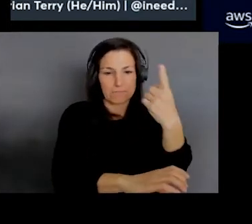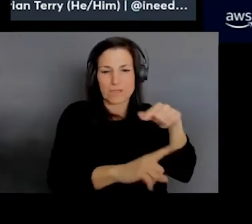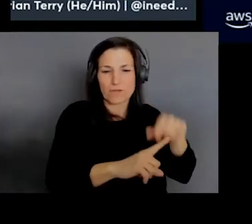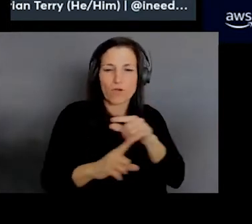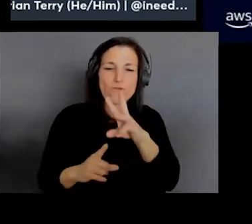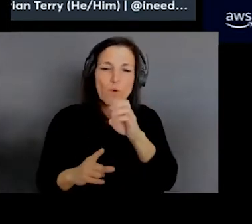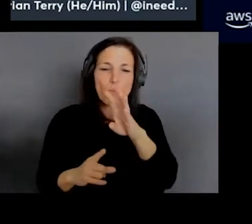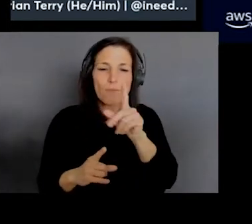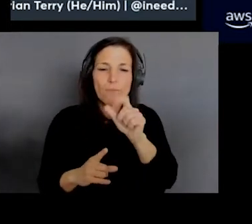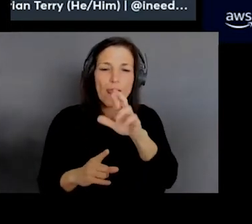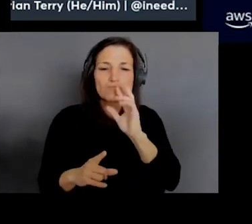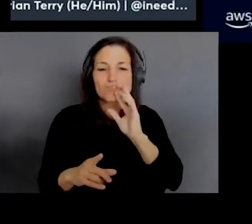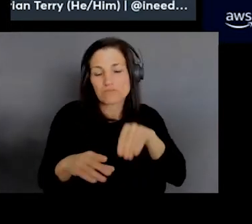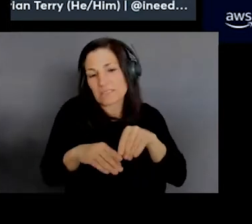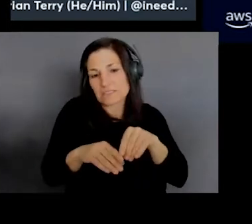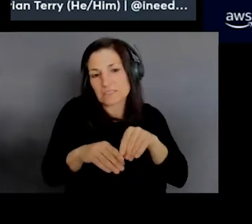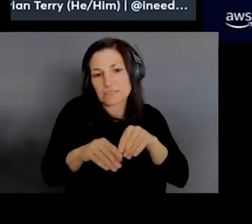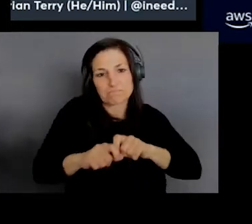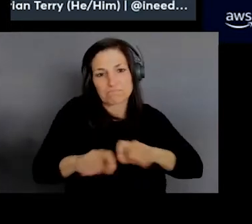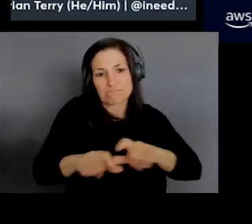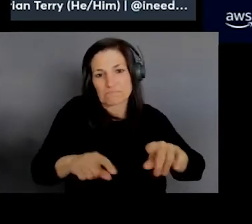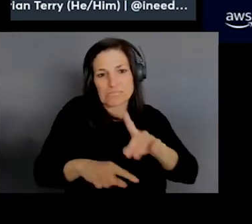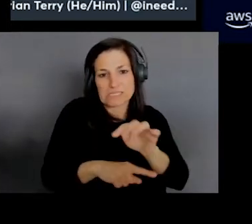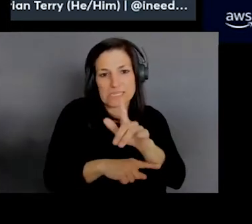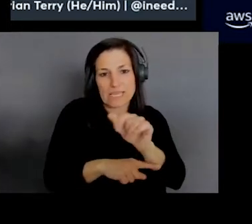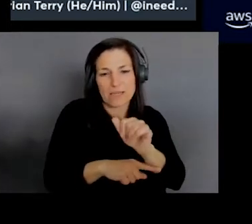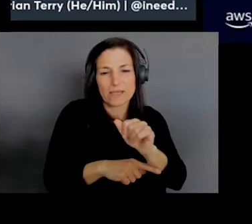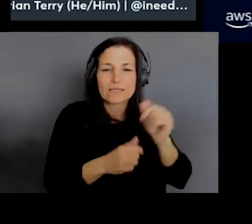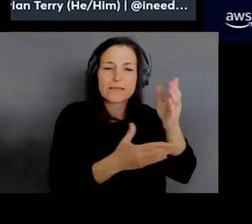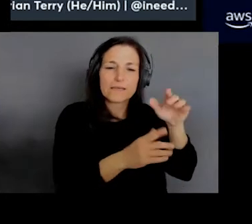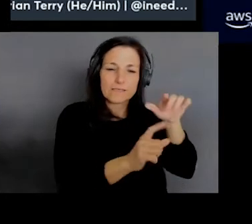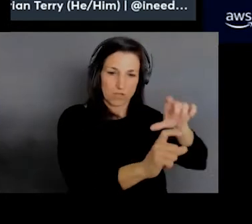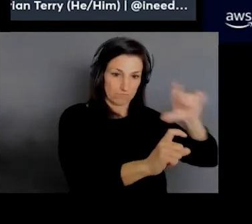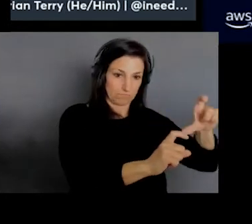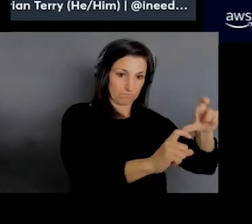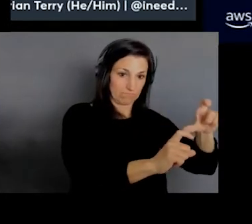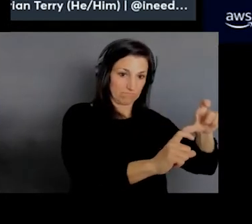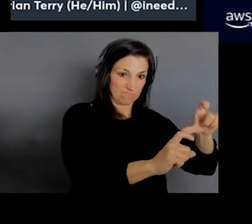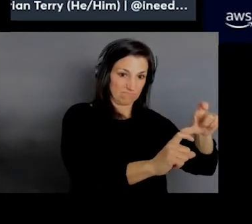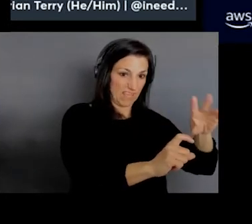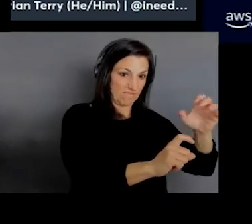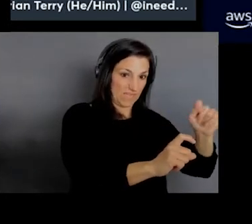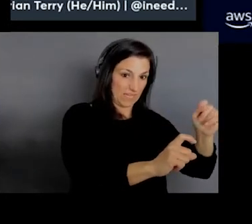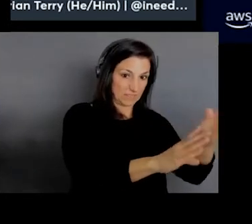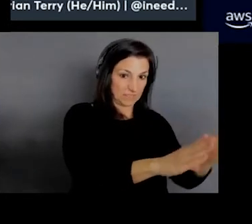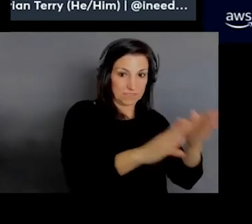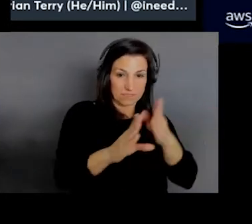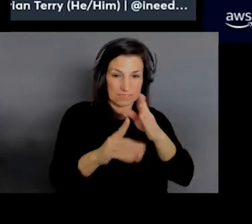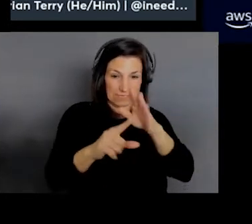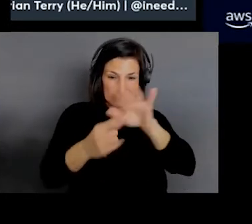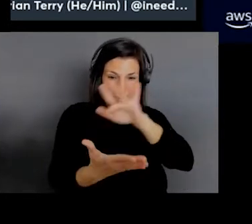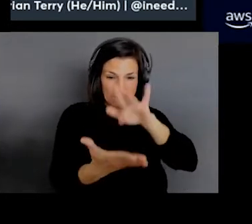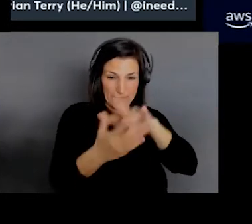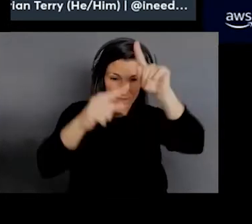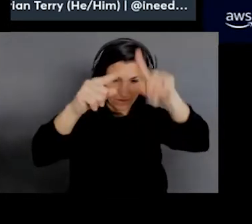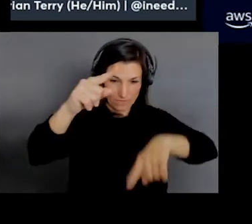There are these things in the middle, let's not complicate it too much. You can just think of these event buses as a place where these events will land.